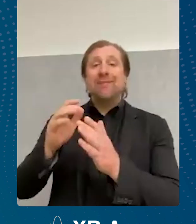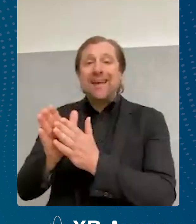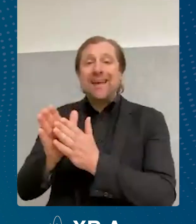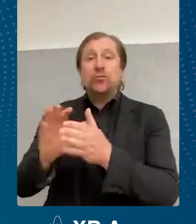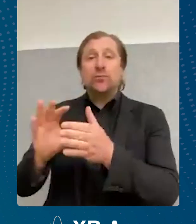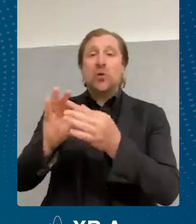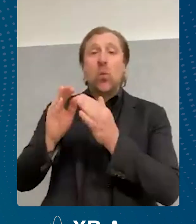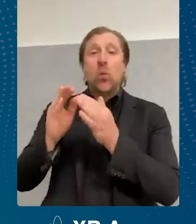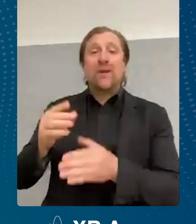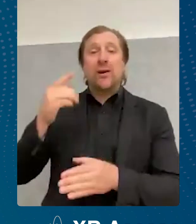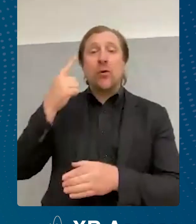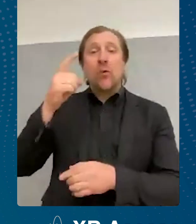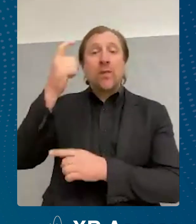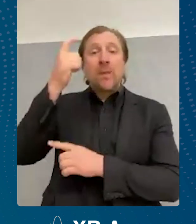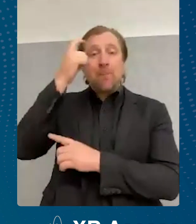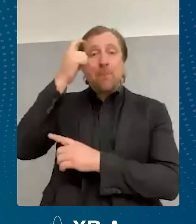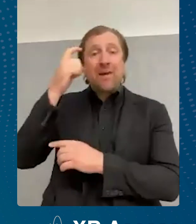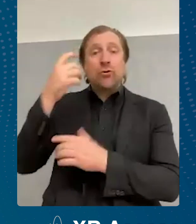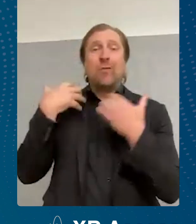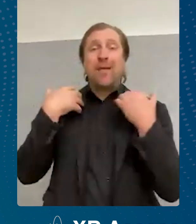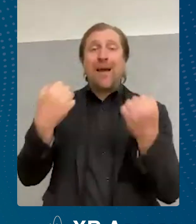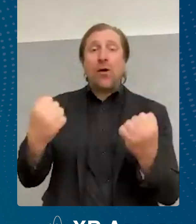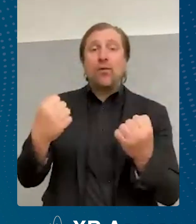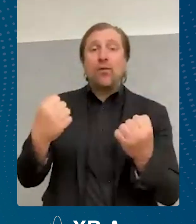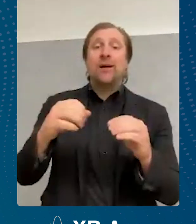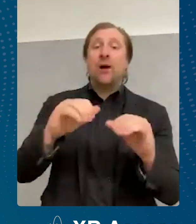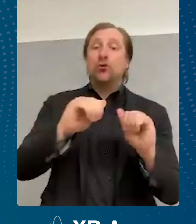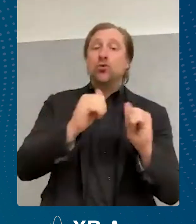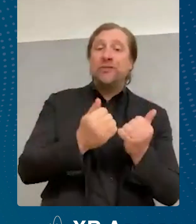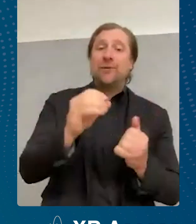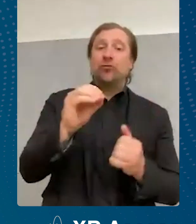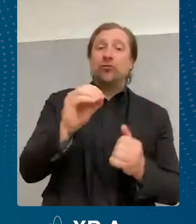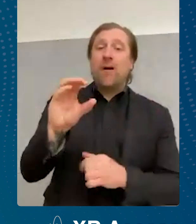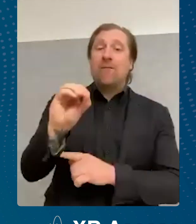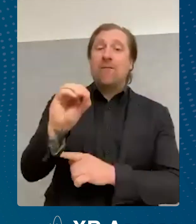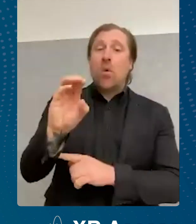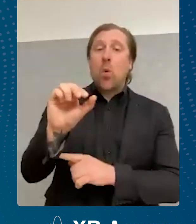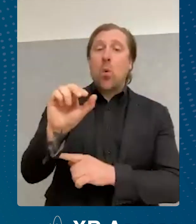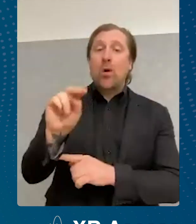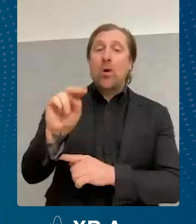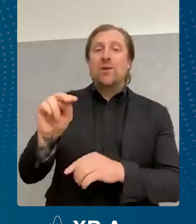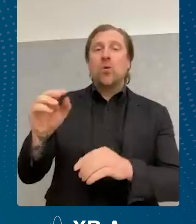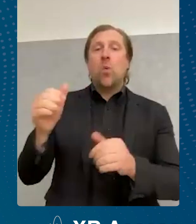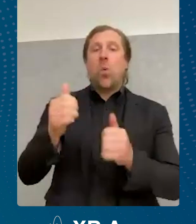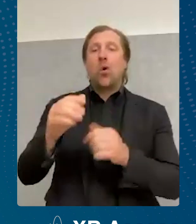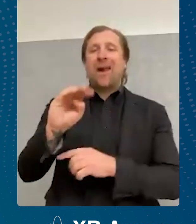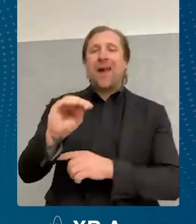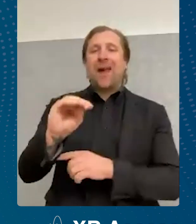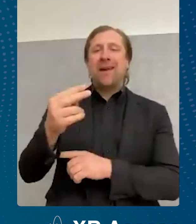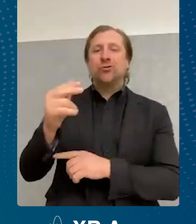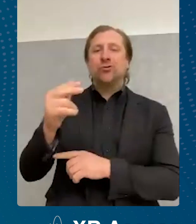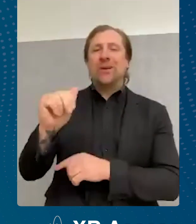of Oregon or MHAAO. And I am introducing this poster today titled, Recovery